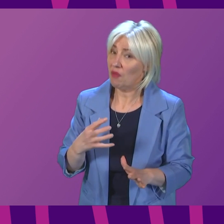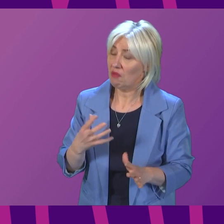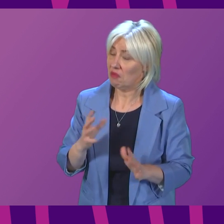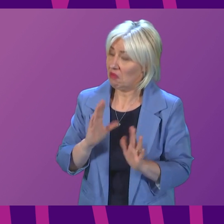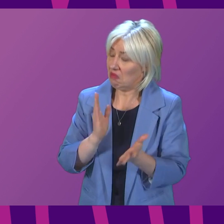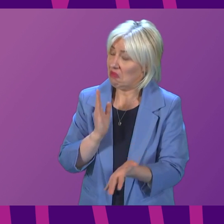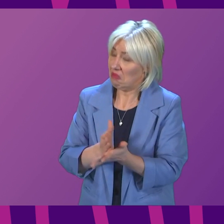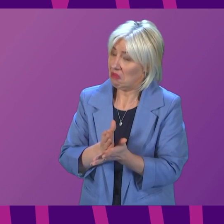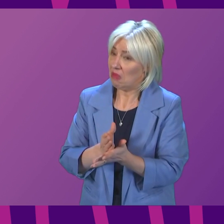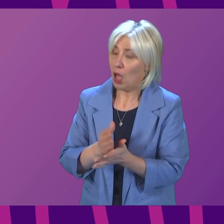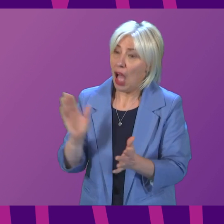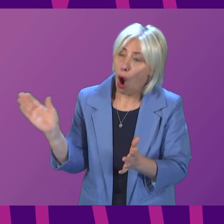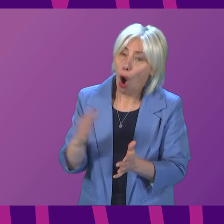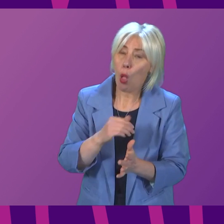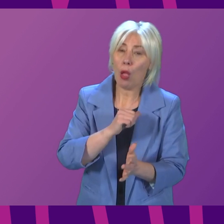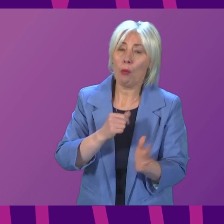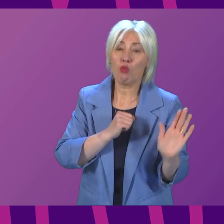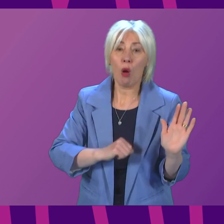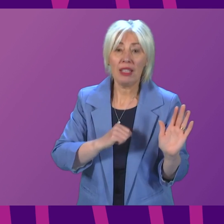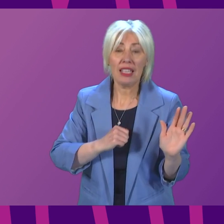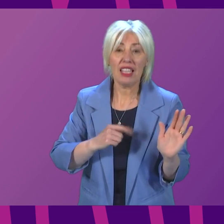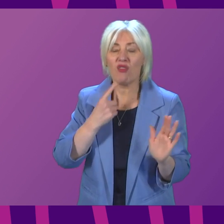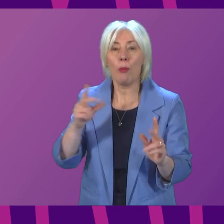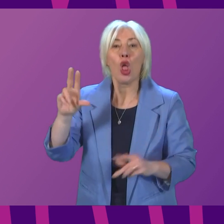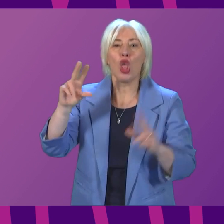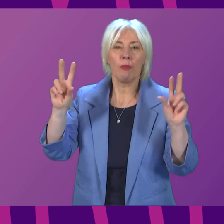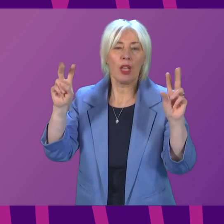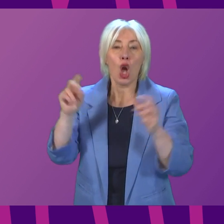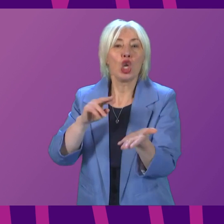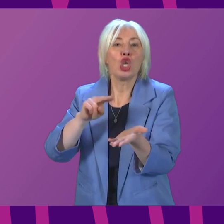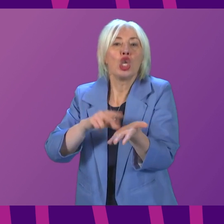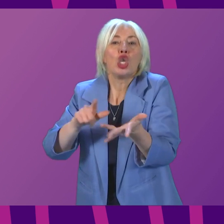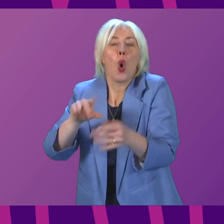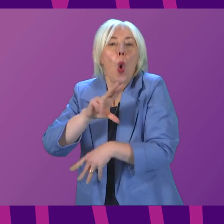virtually every promise that was made by the no campaign in 2014 has since been broken.